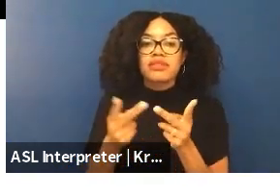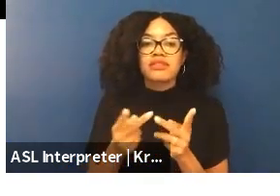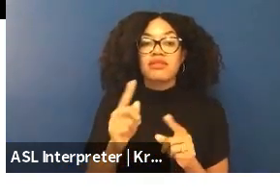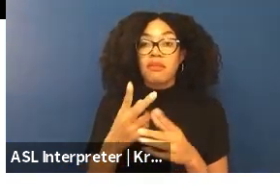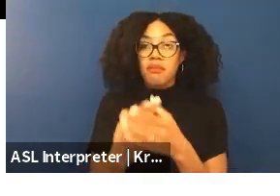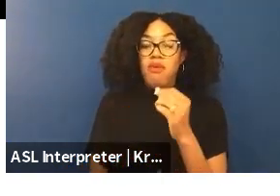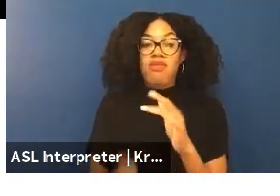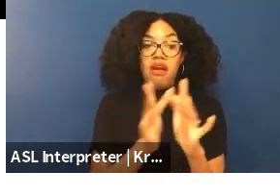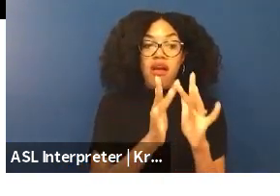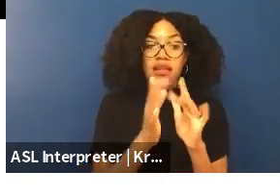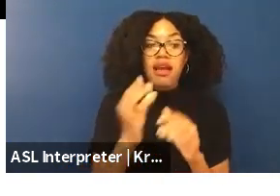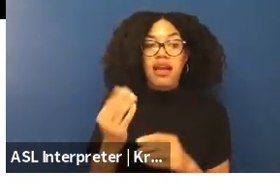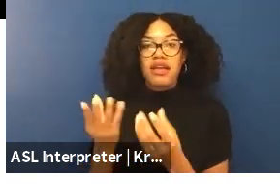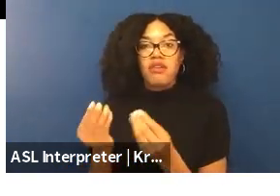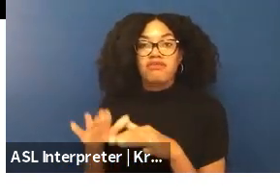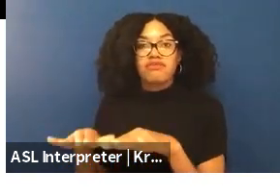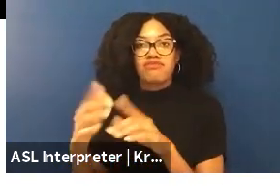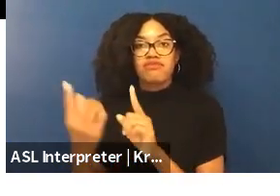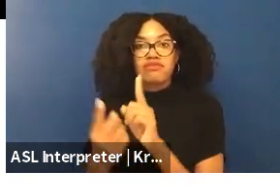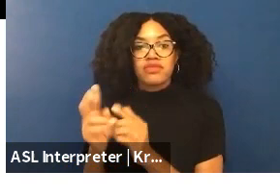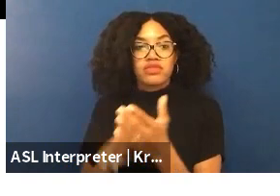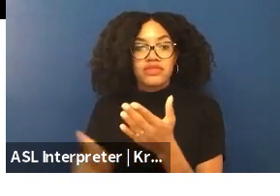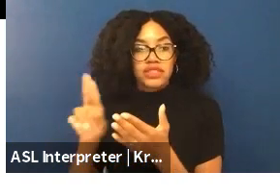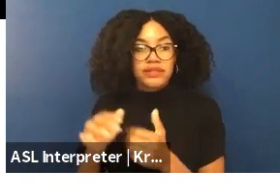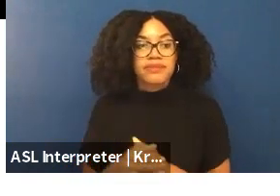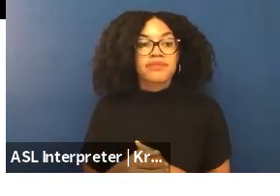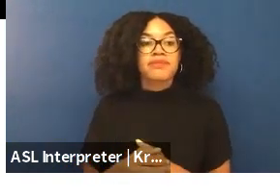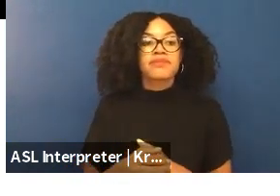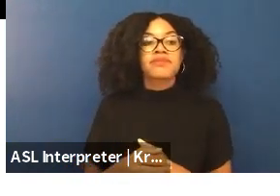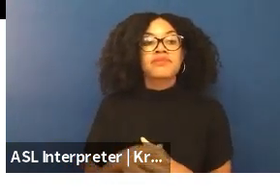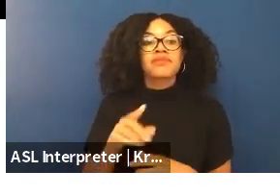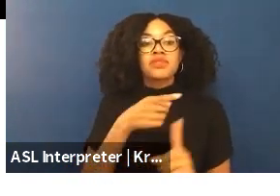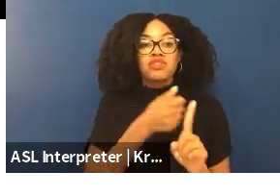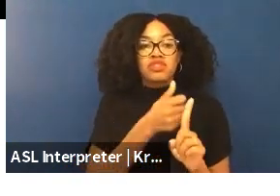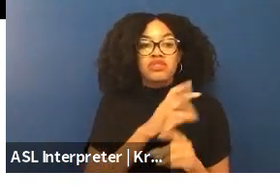University, the Learning Center Director at the Minneapolis College of Art and Design, and now